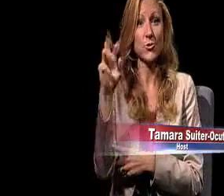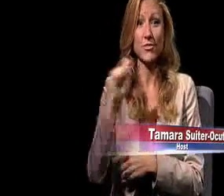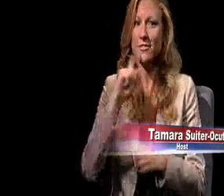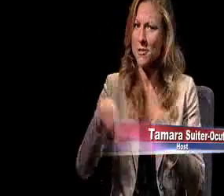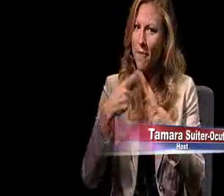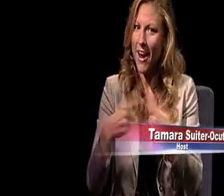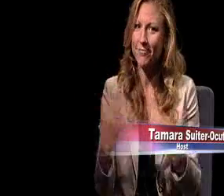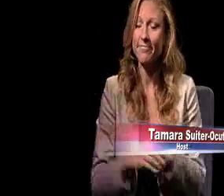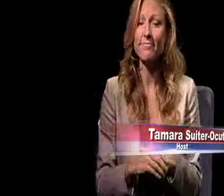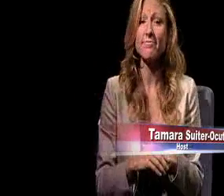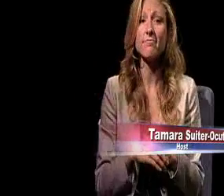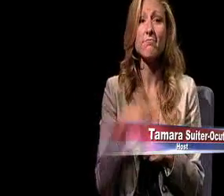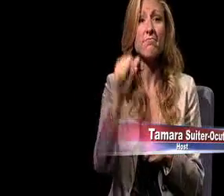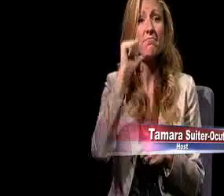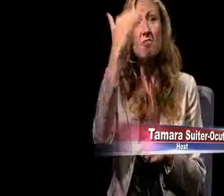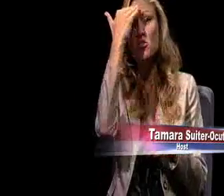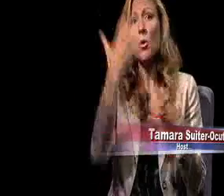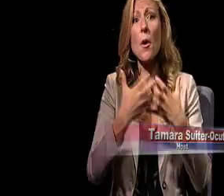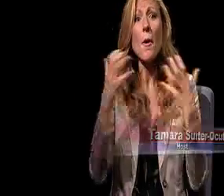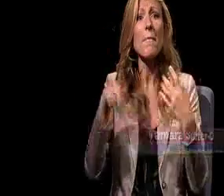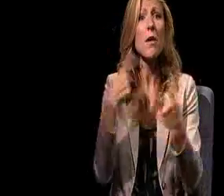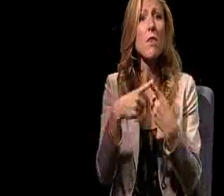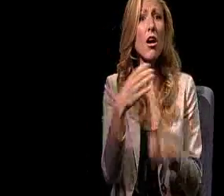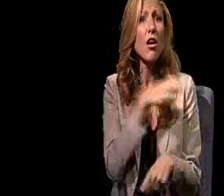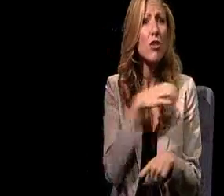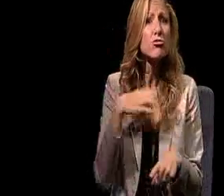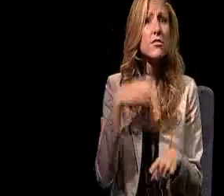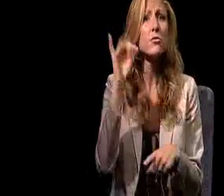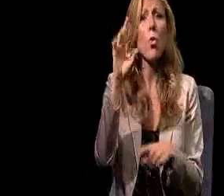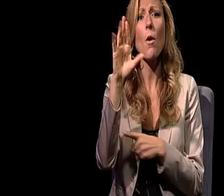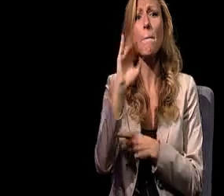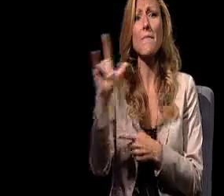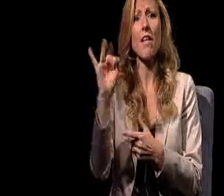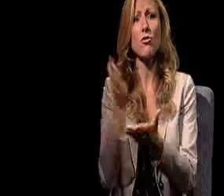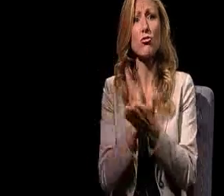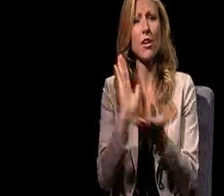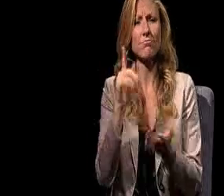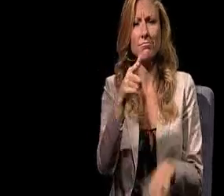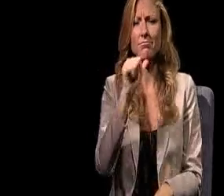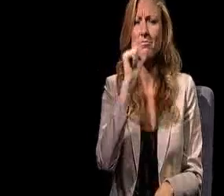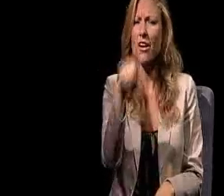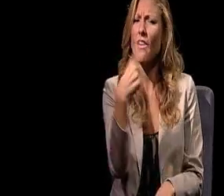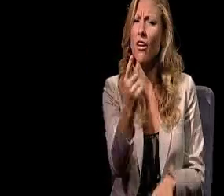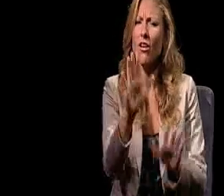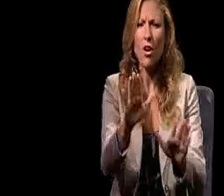The study of the rights and responsibilities of citizenship, that's what ACCESS News is all about.